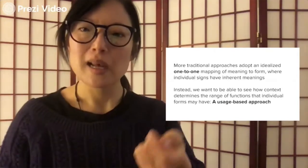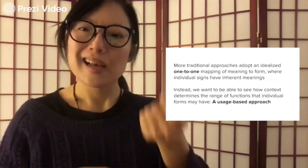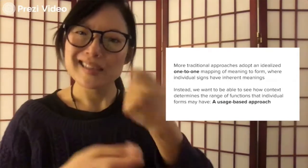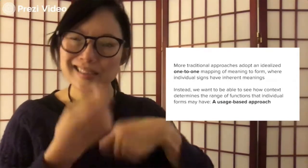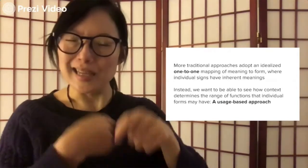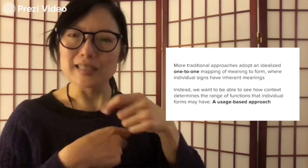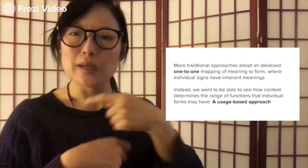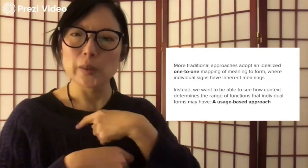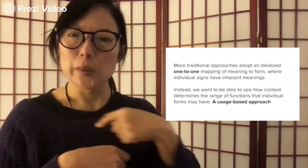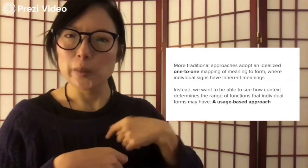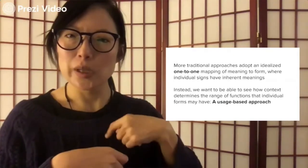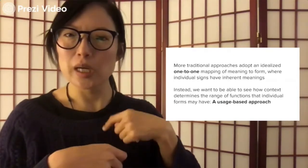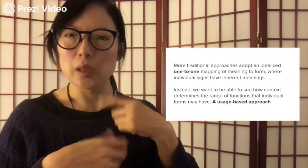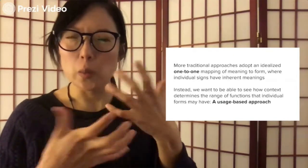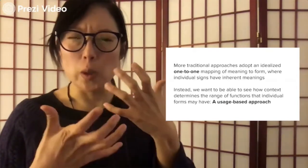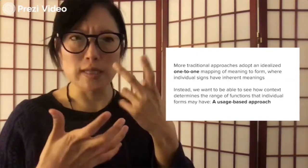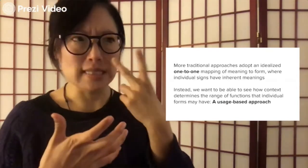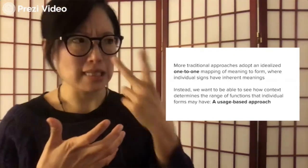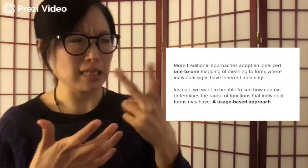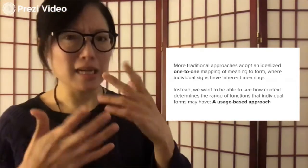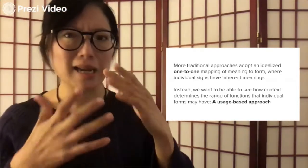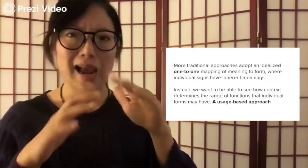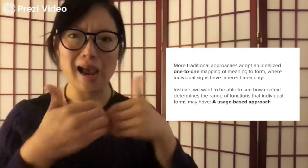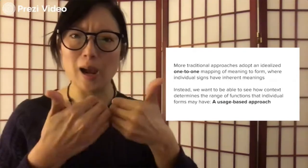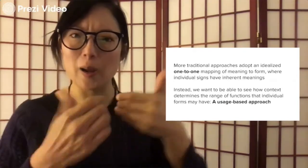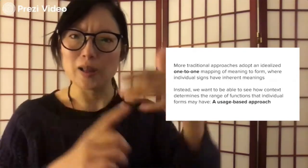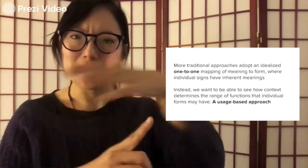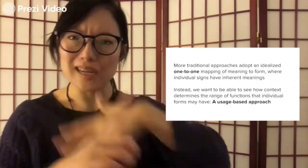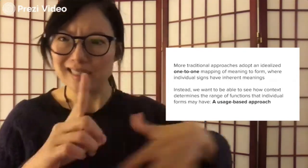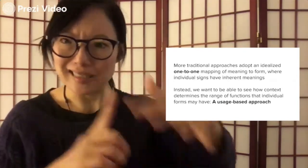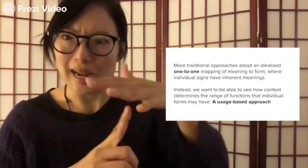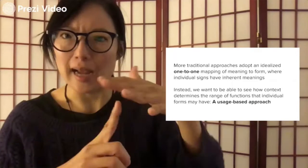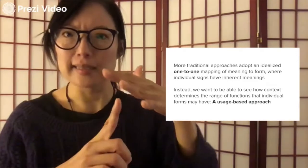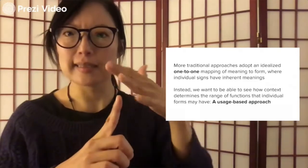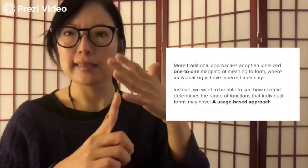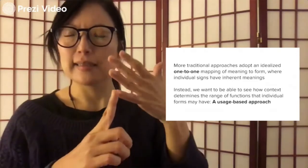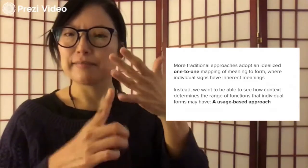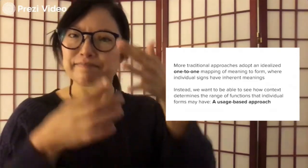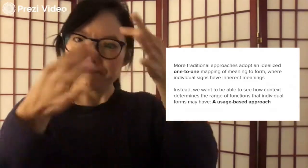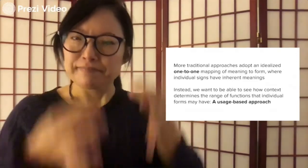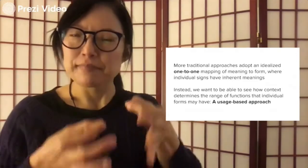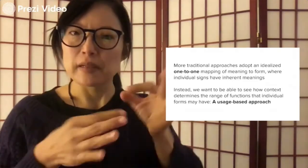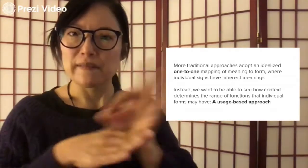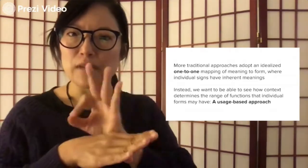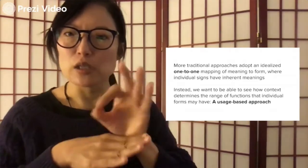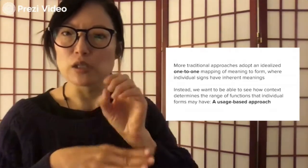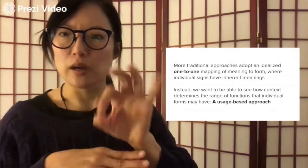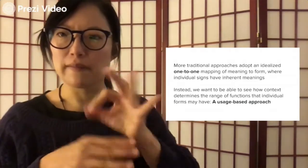we are taking. Instead, we want to be able to see the context